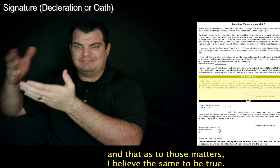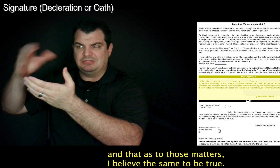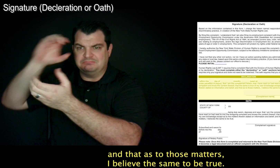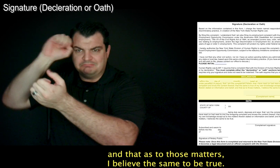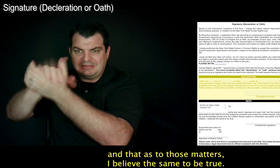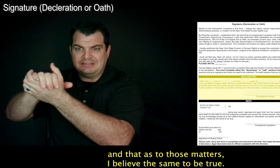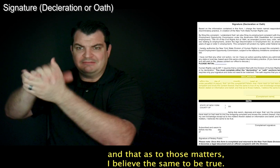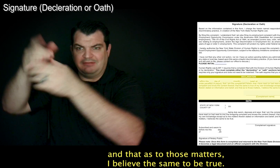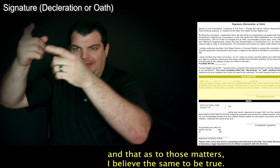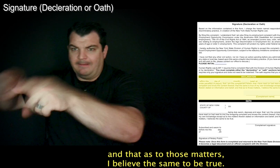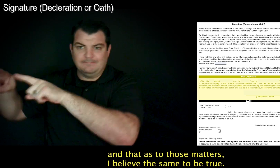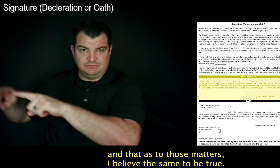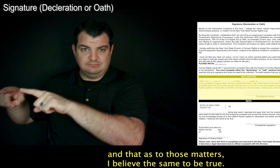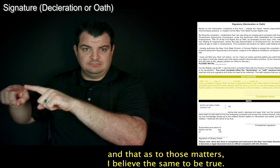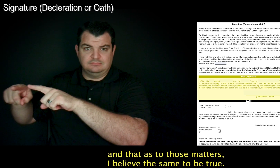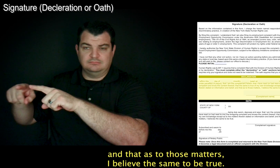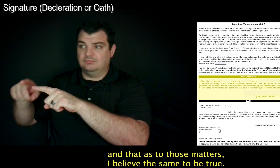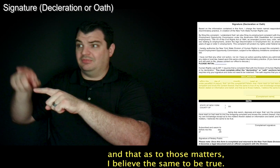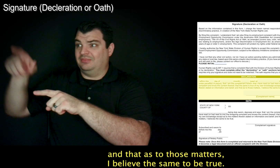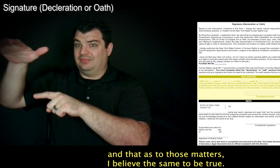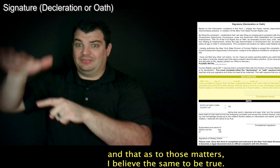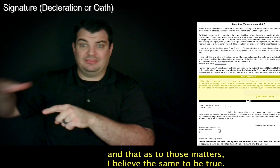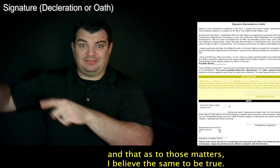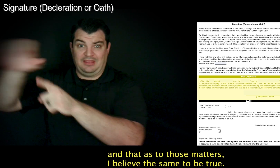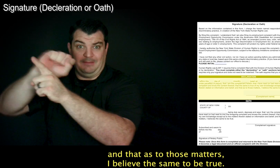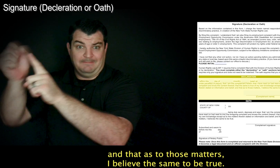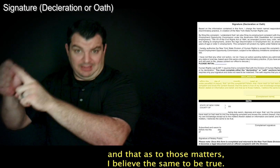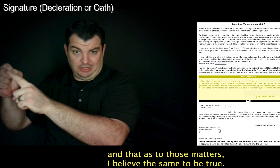and that as to those matters, I believe the same to be true.